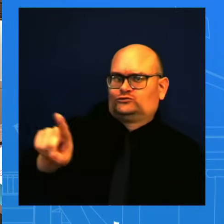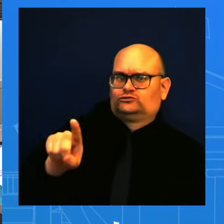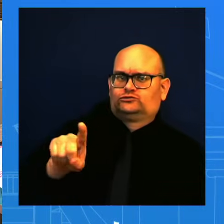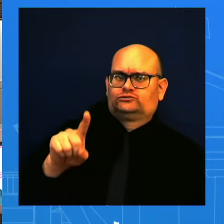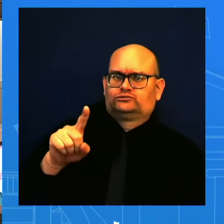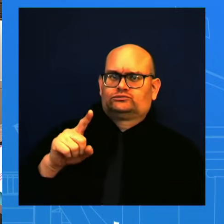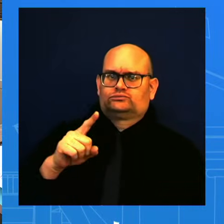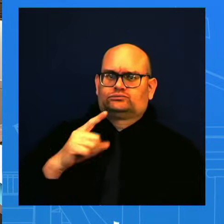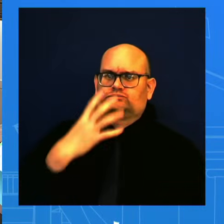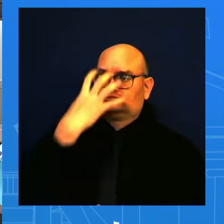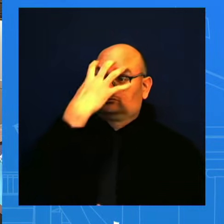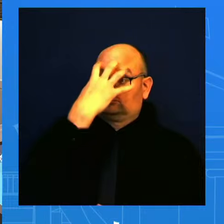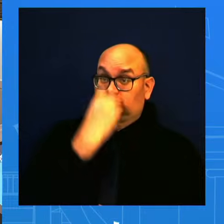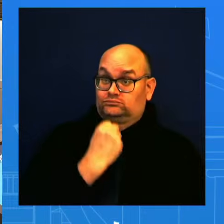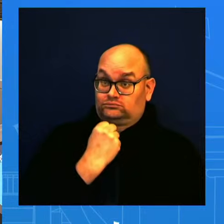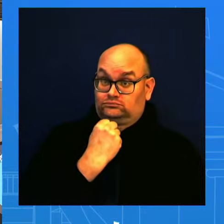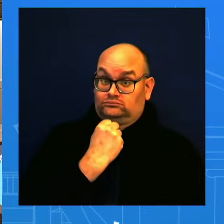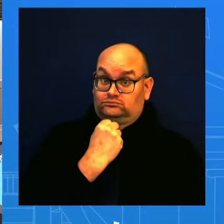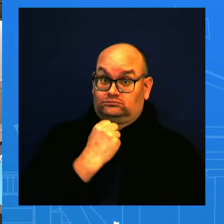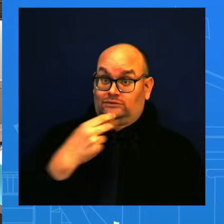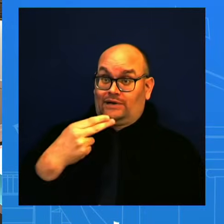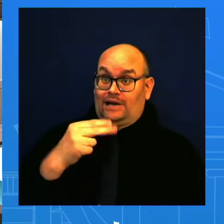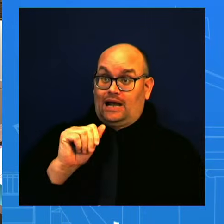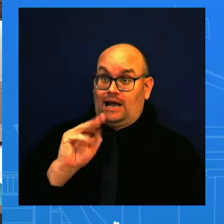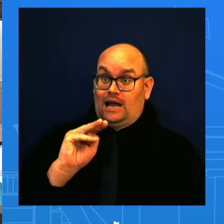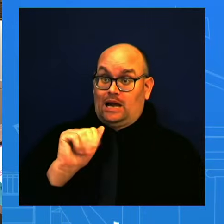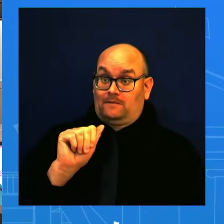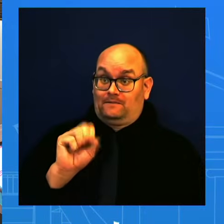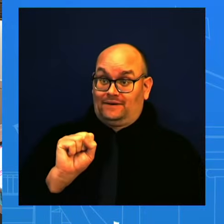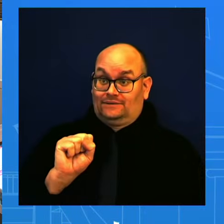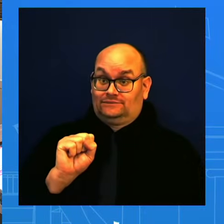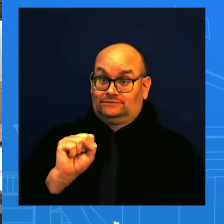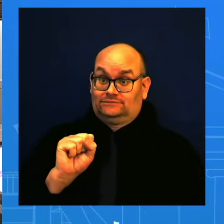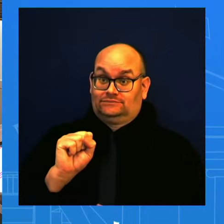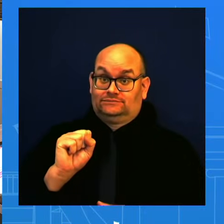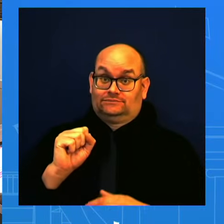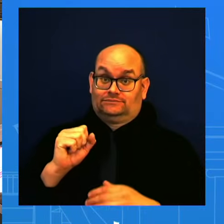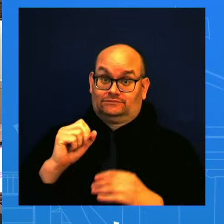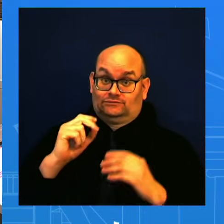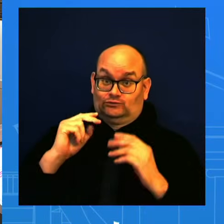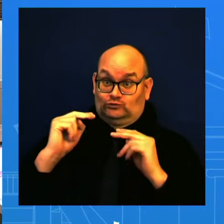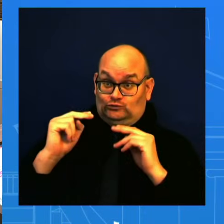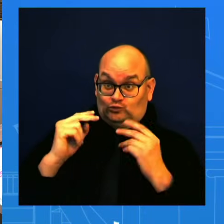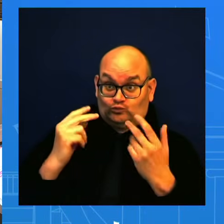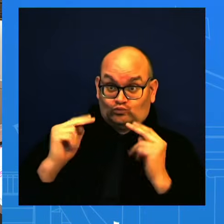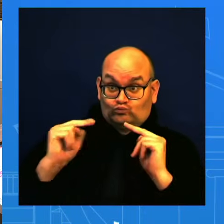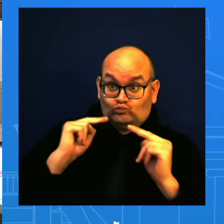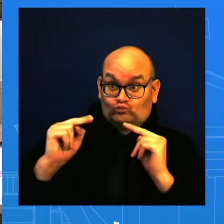on the attack at it -- as it was underway, and the seven members were -- were injured in the attack.